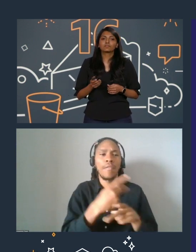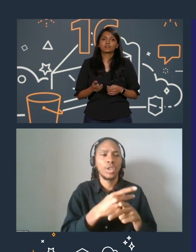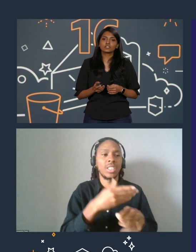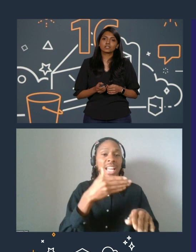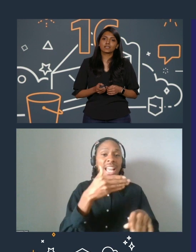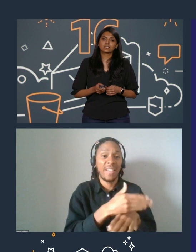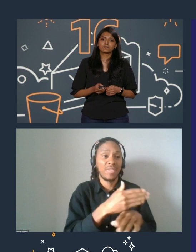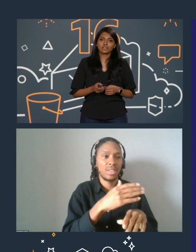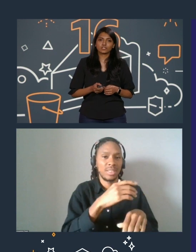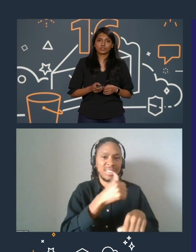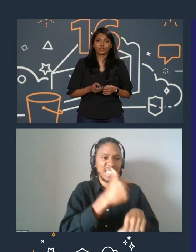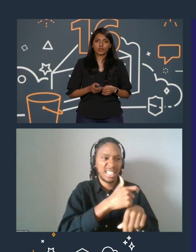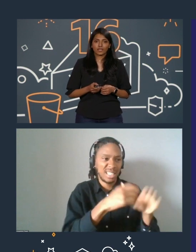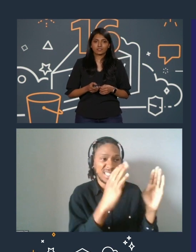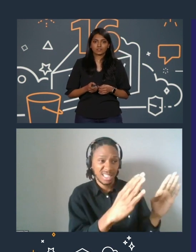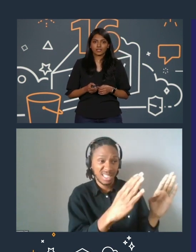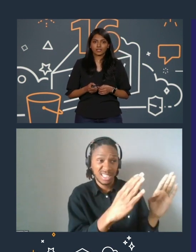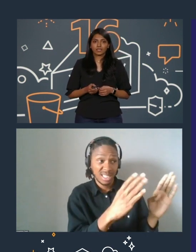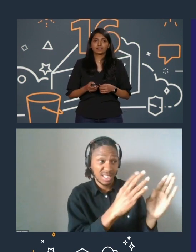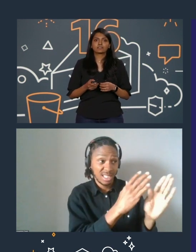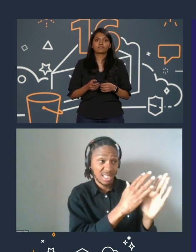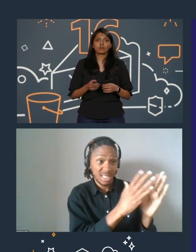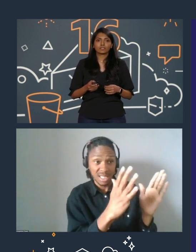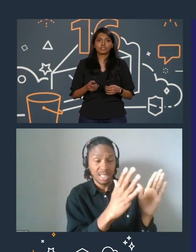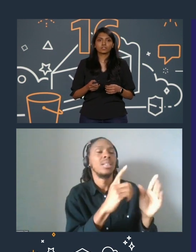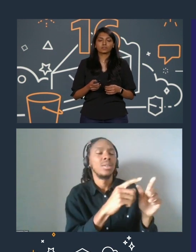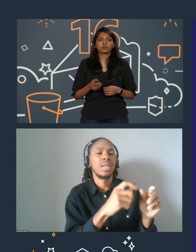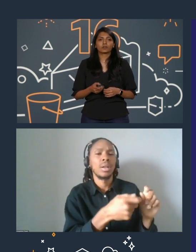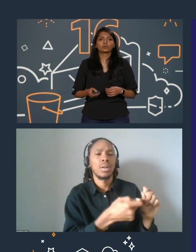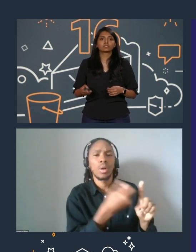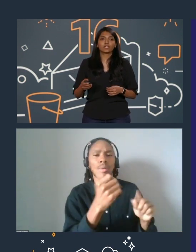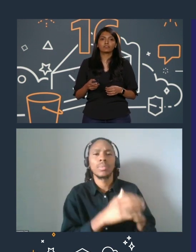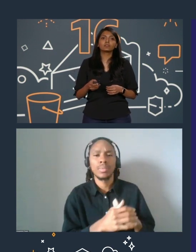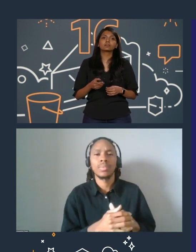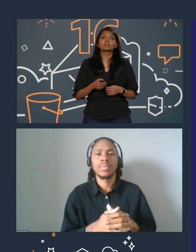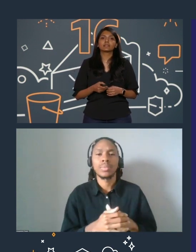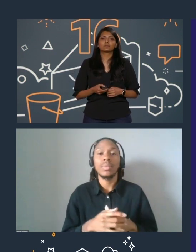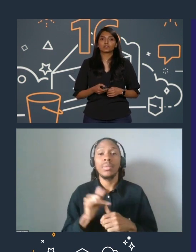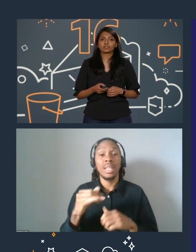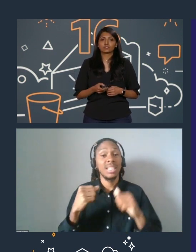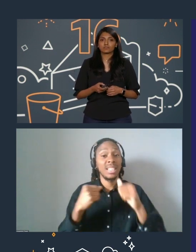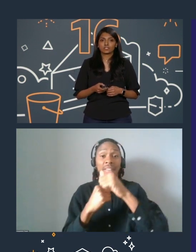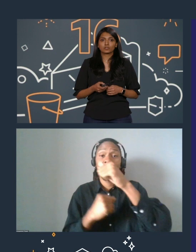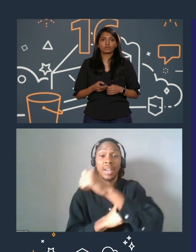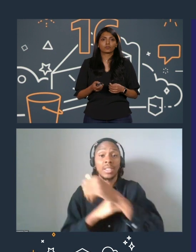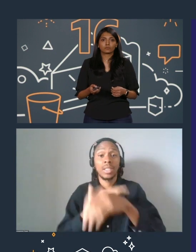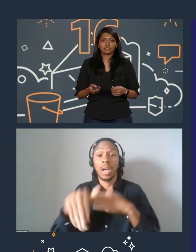Versioning as a feature on S3 is the foundation on which every other data production feature we're gonna be